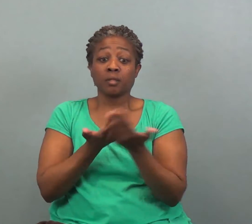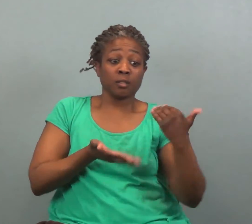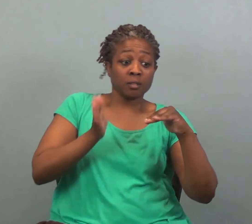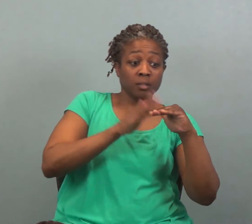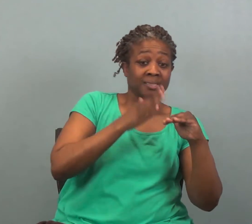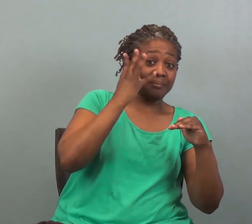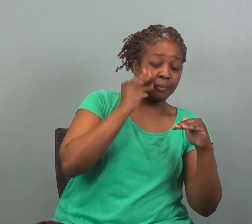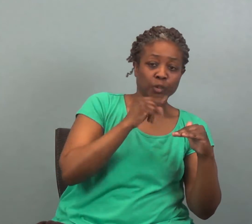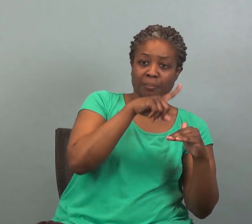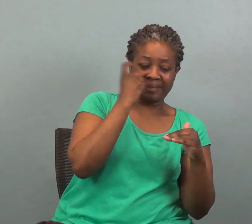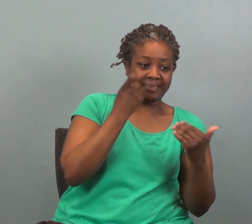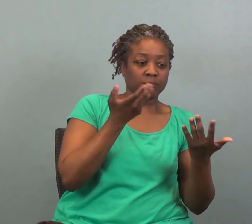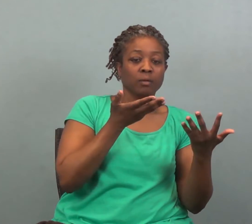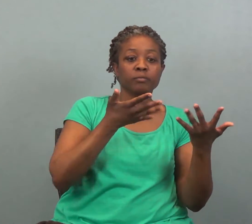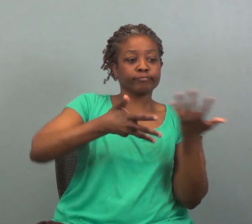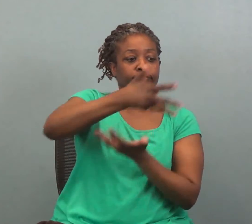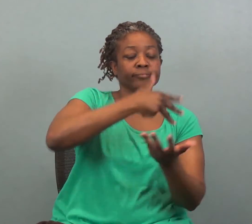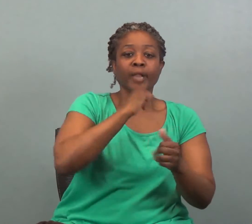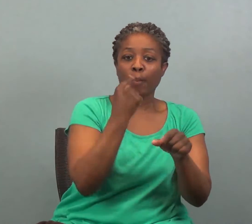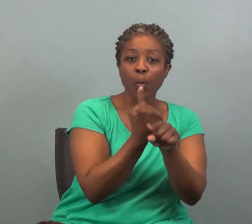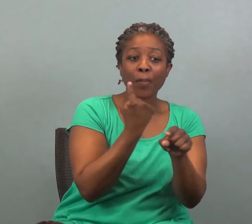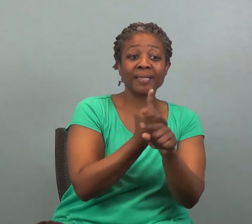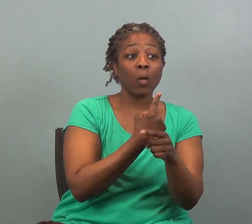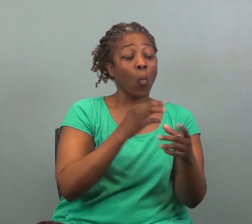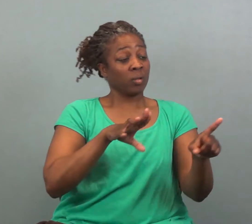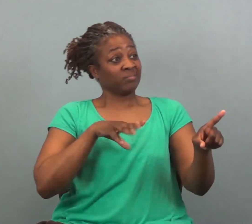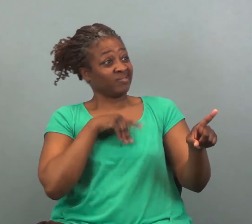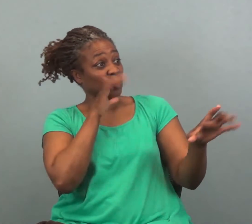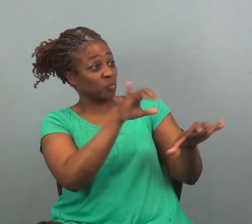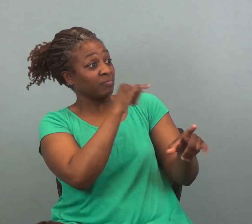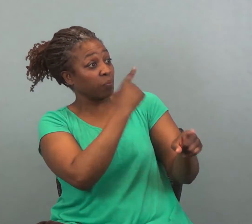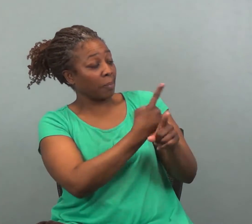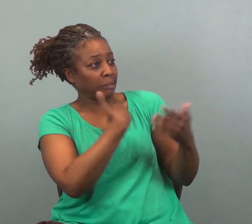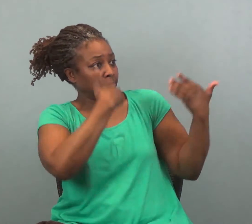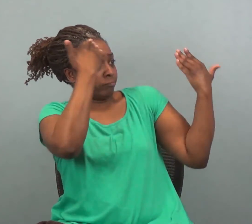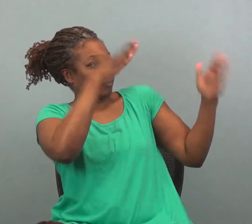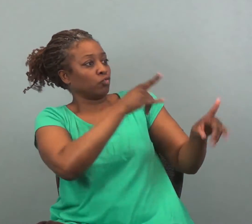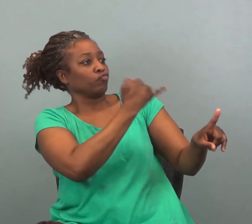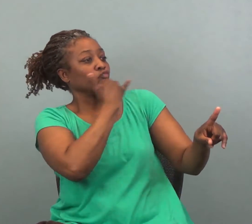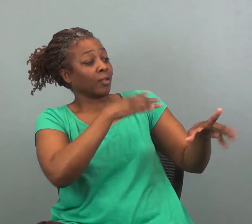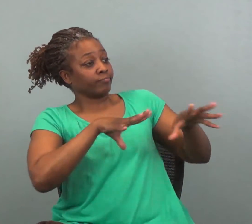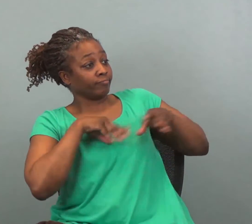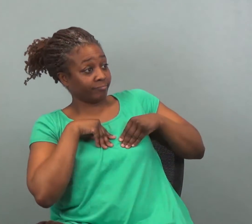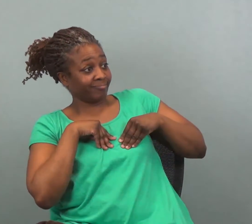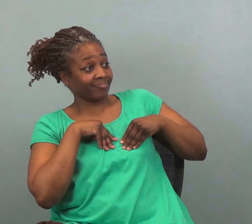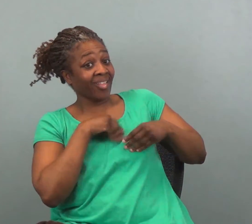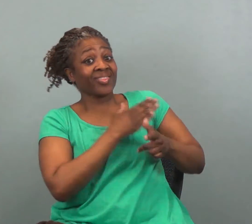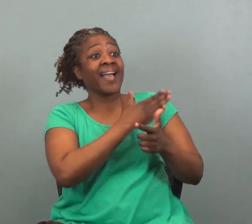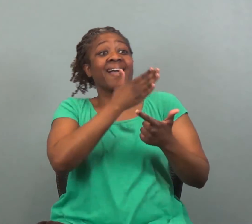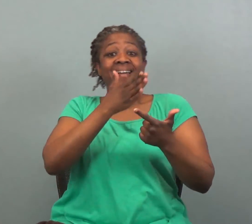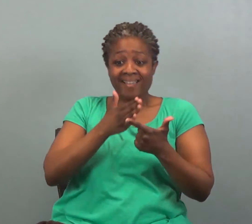They are at a higher risk of trauma due to their ignorance of appropriate behaviors, accepting someone's actions because they're unaware it's improper.